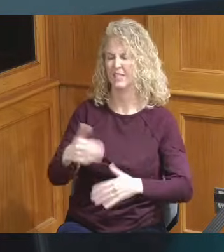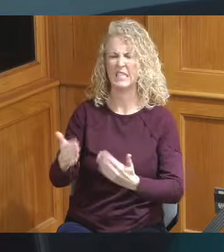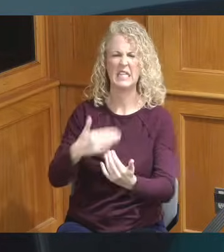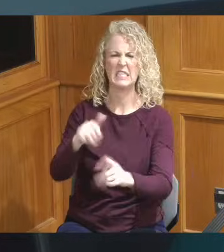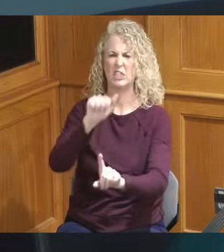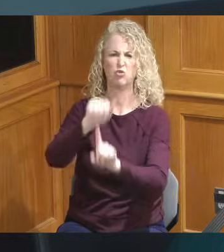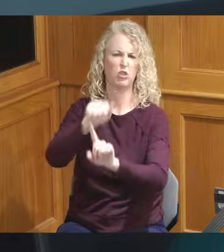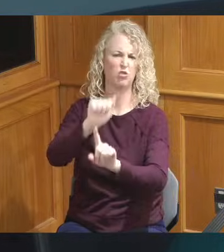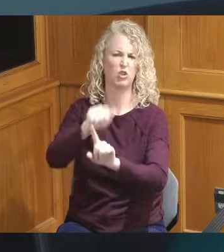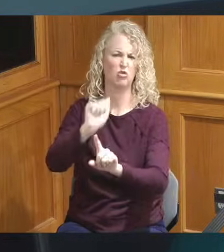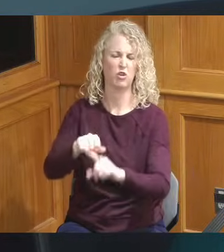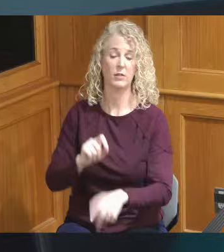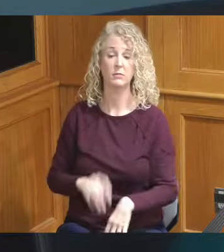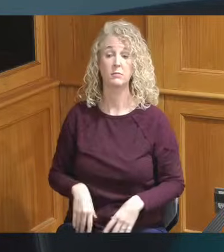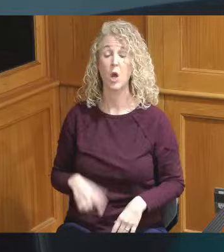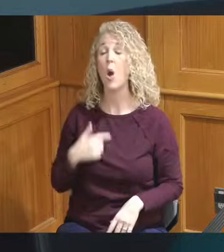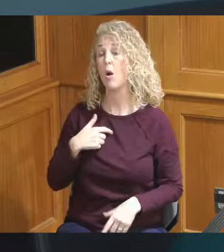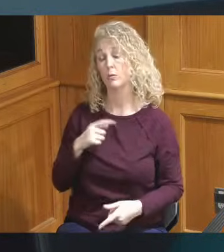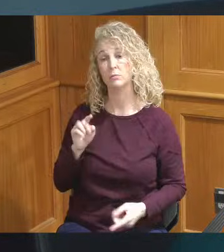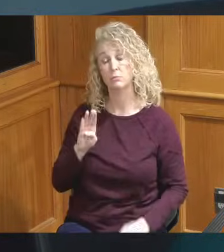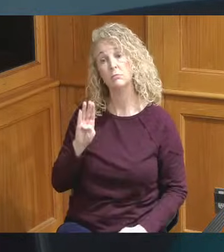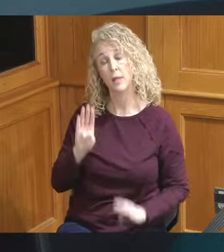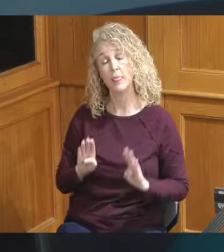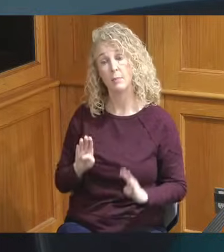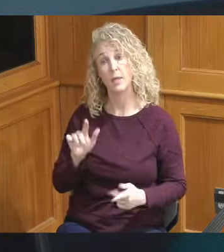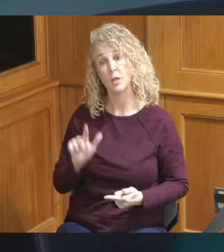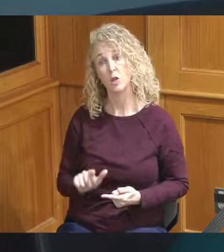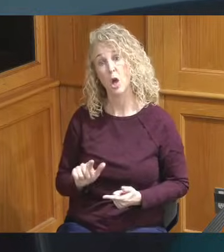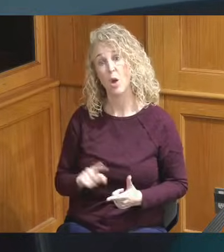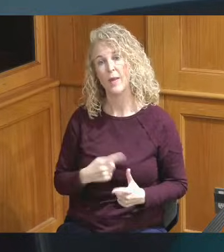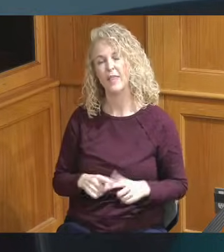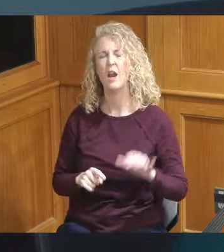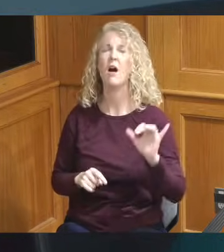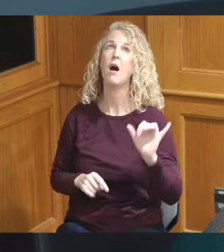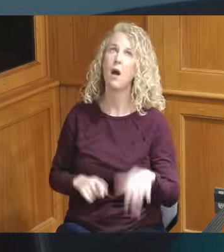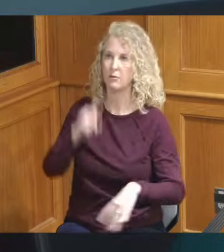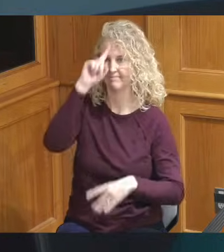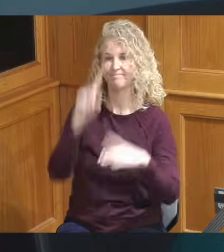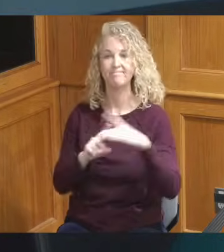Change orders. Be it real low and then come in with a whole lot of olive to the to the general